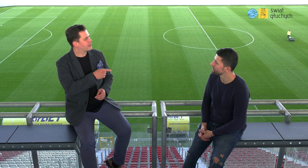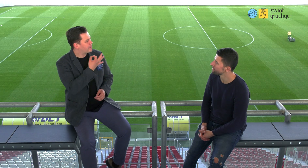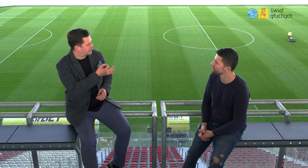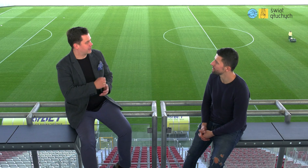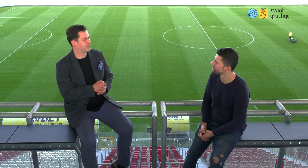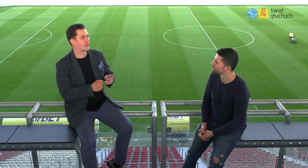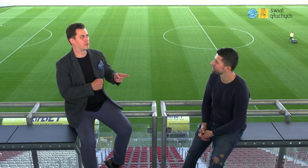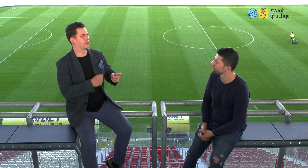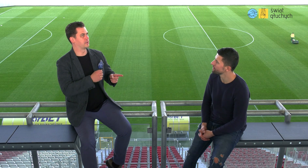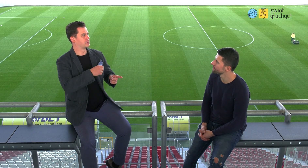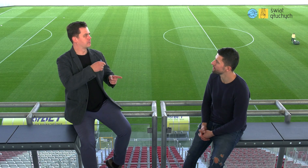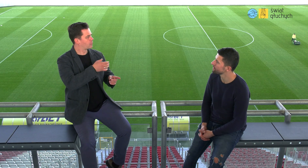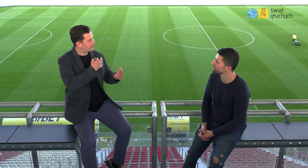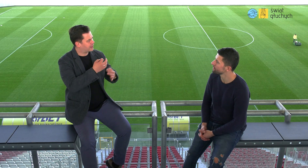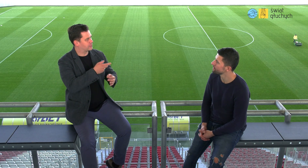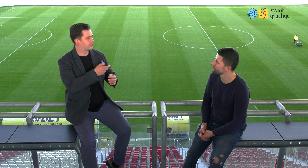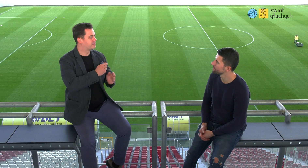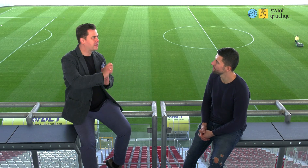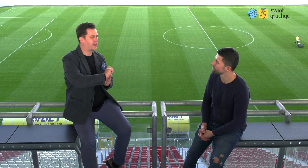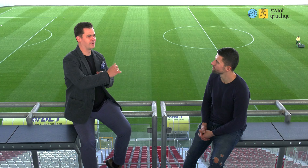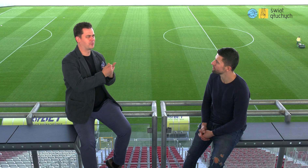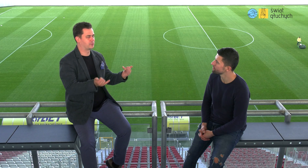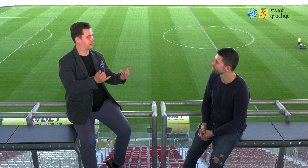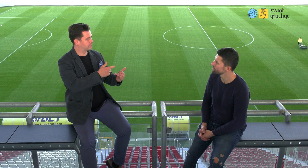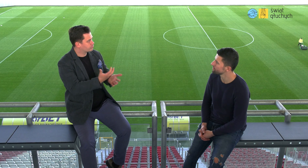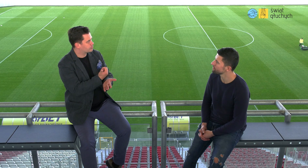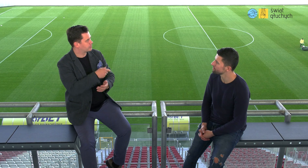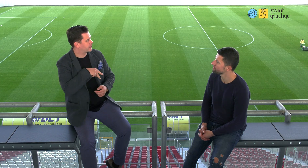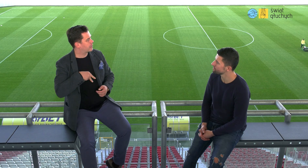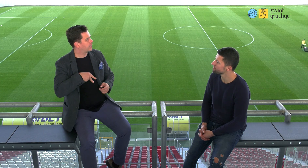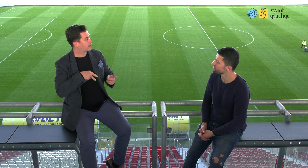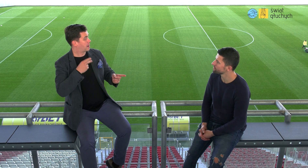You told about the trips, the medals won.